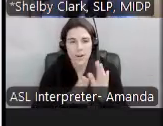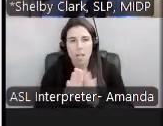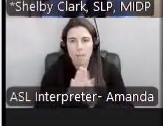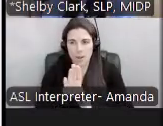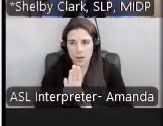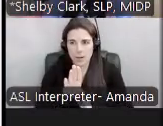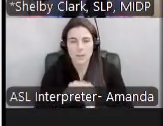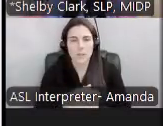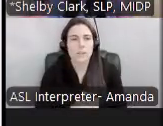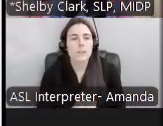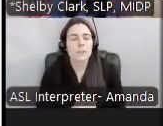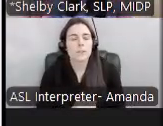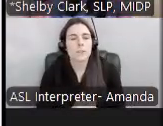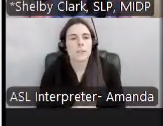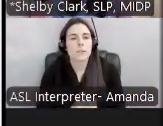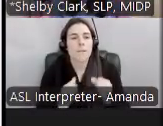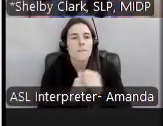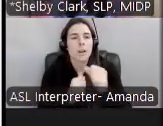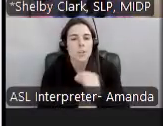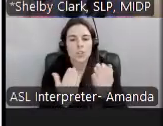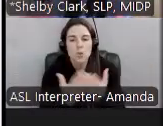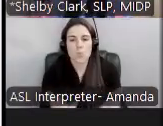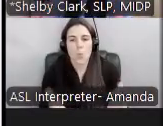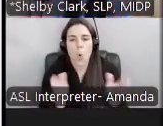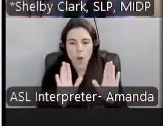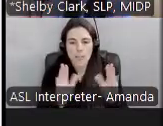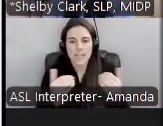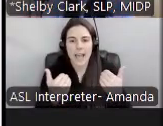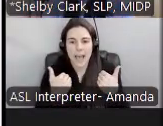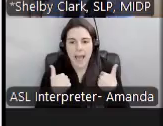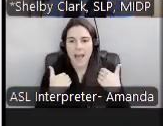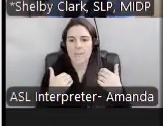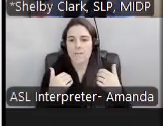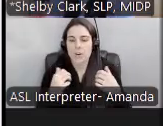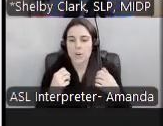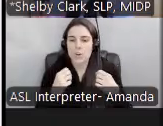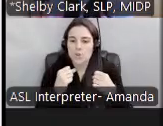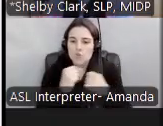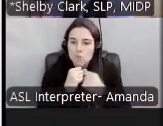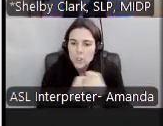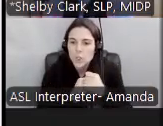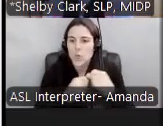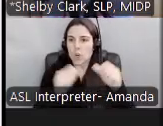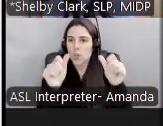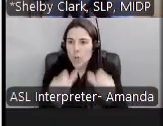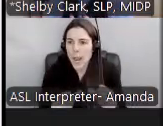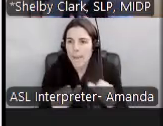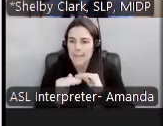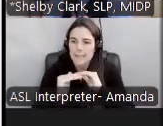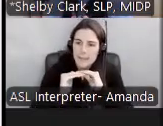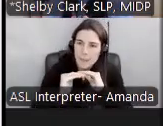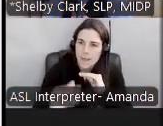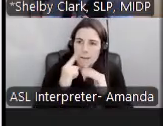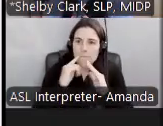So foundation walls are the structures that give shape and stability to the house. They're the motor systems that